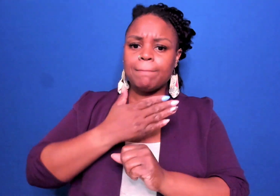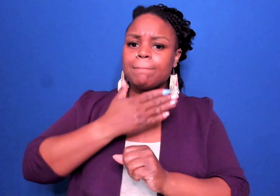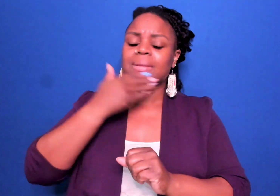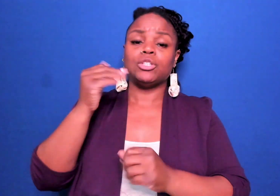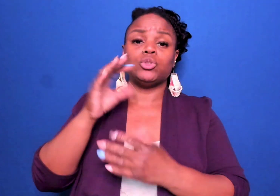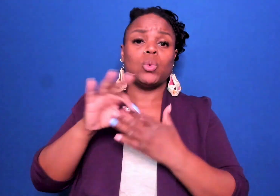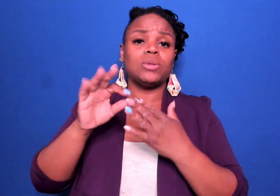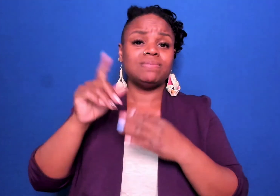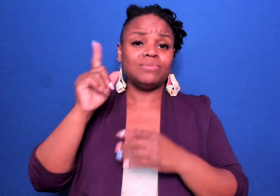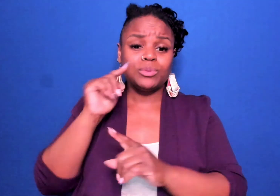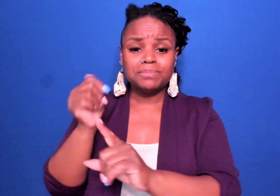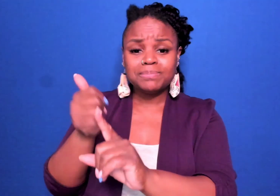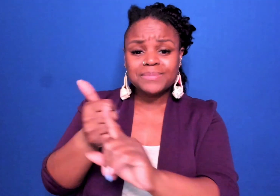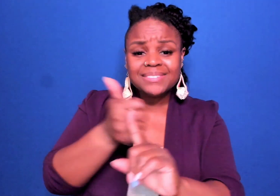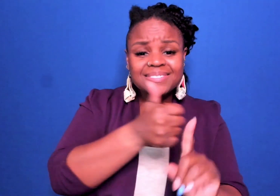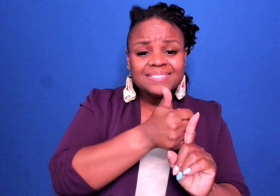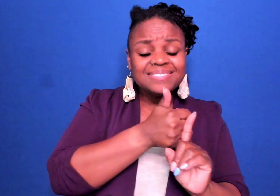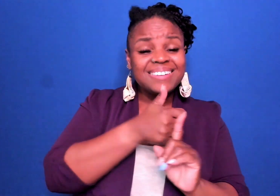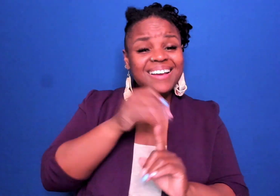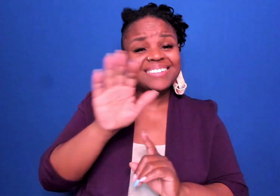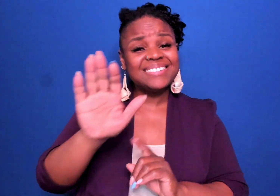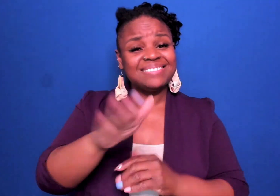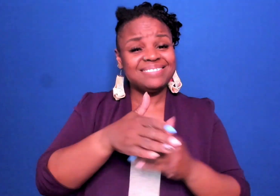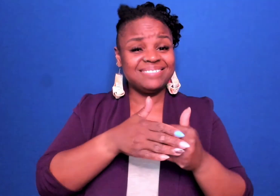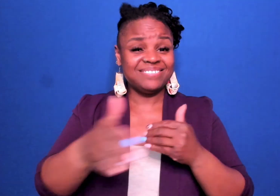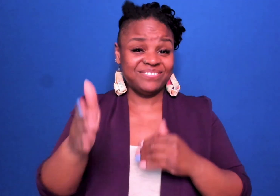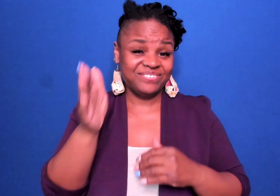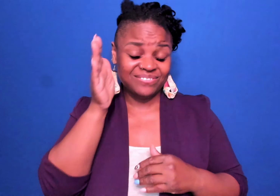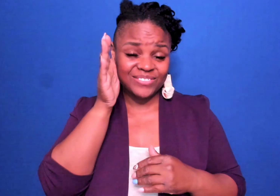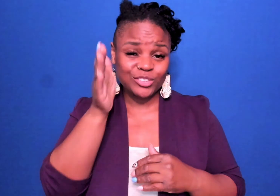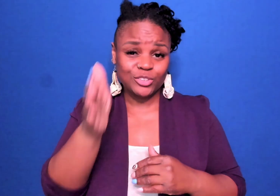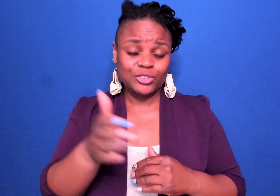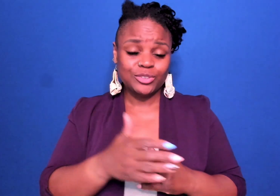the best choice for themselves and their futures.